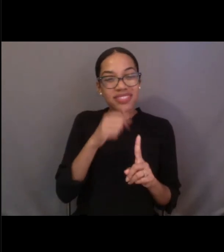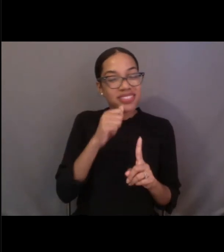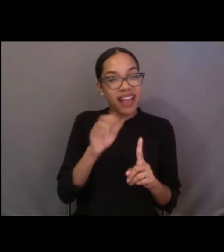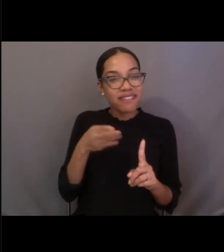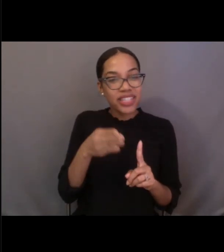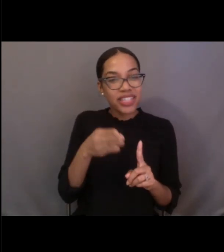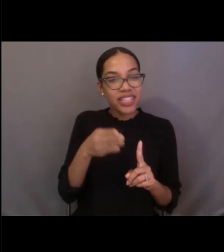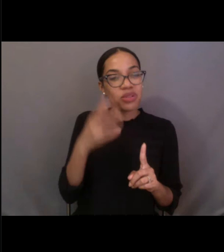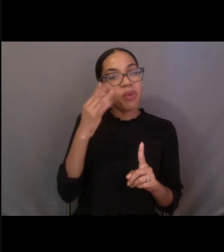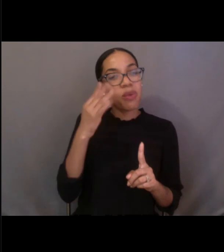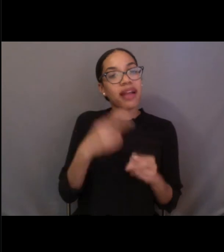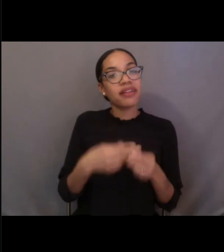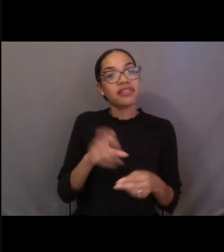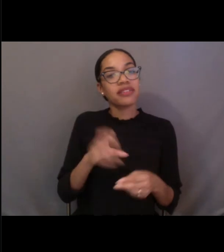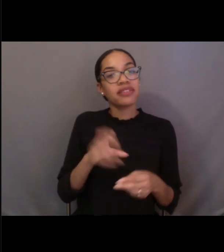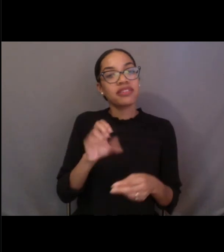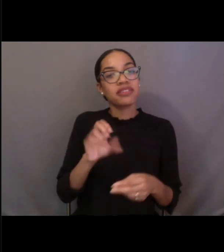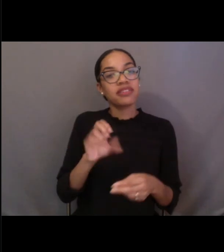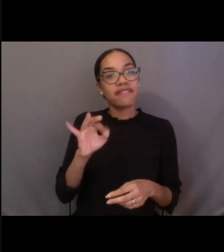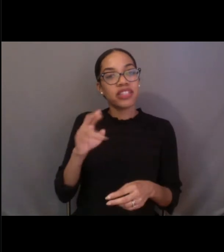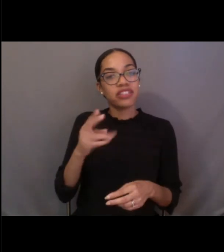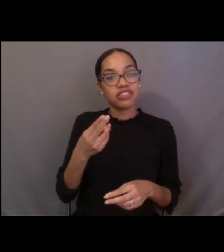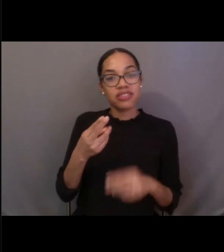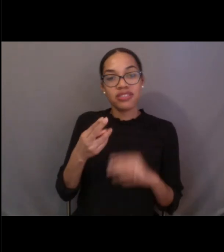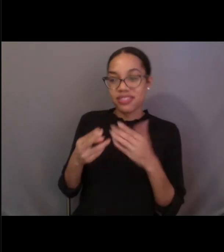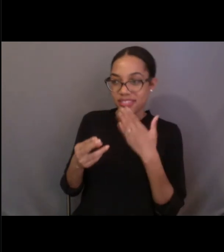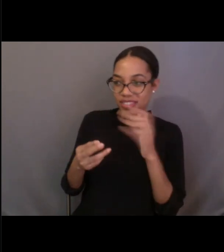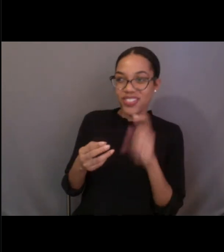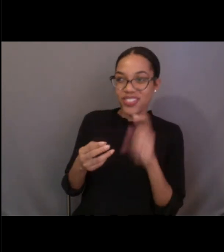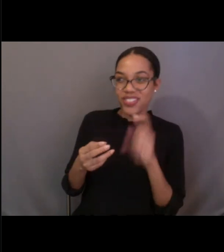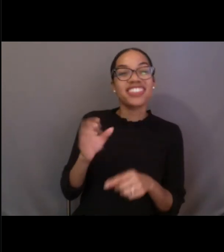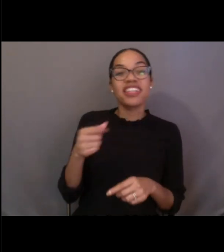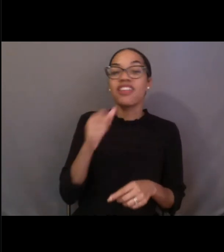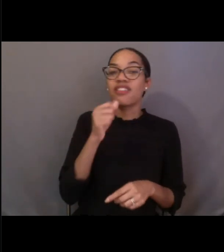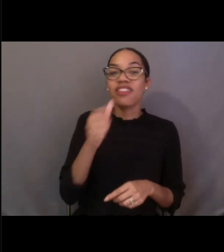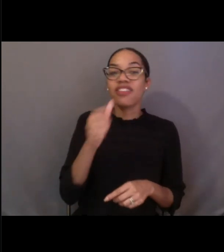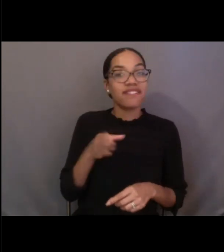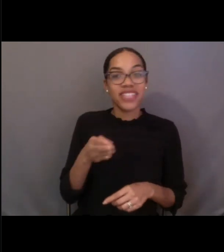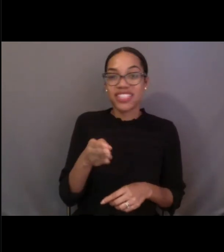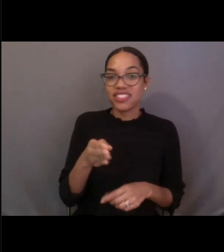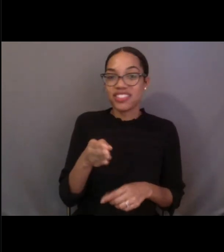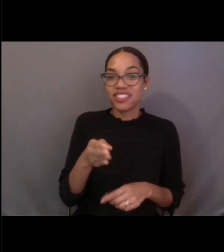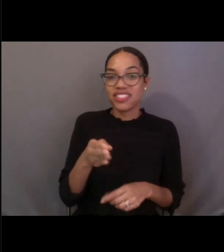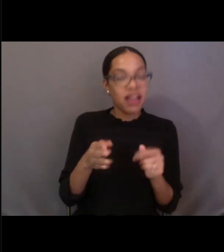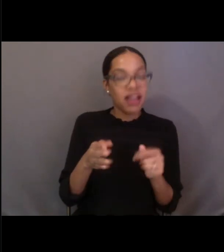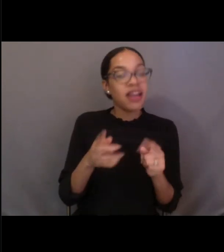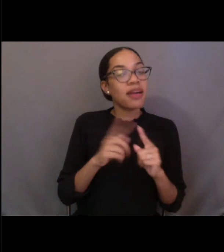So they're not fish but they have shells, and they do live in the water with this. So I would focus more on the fact